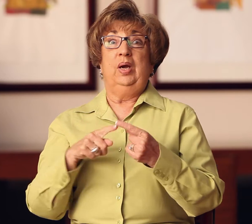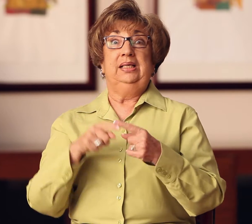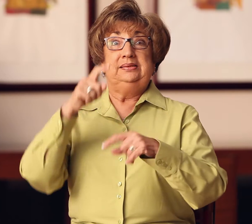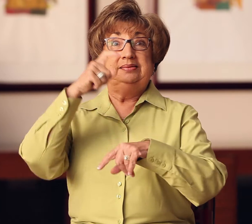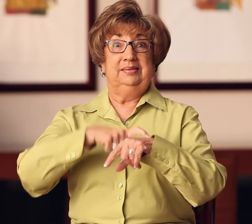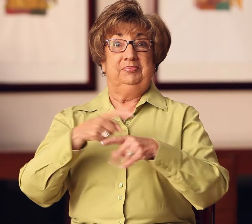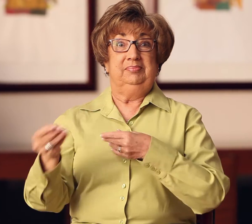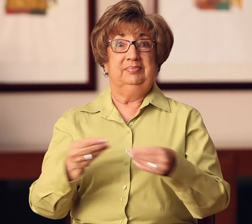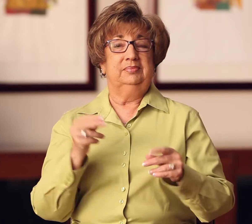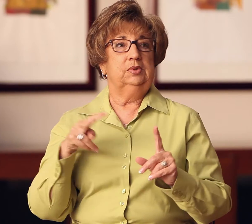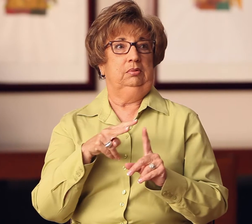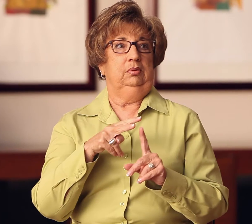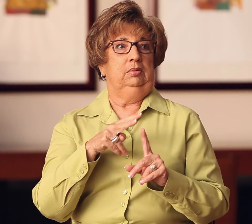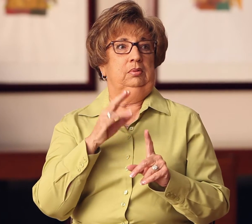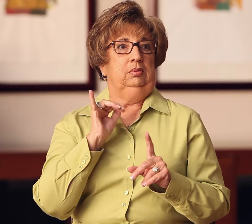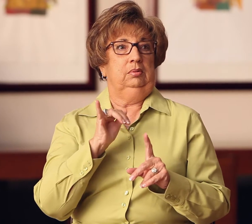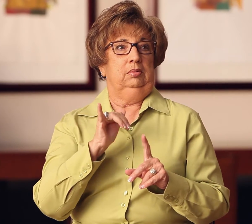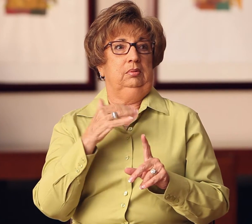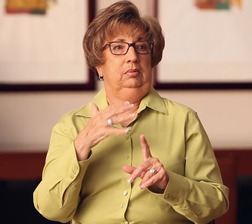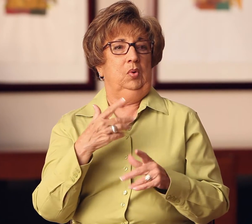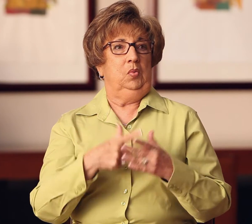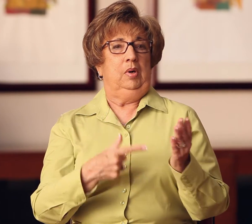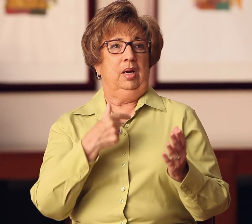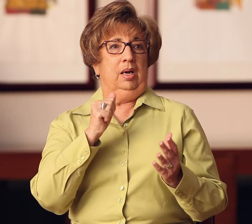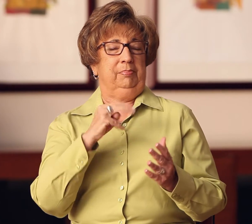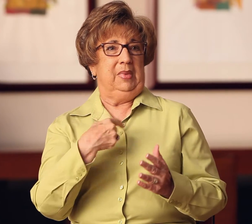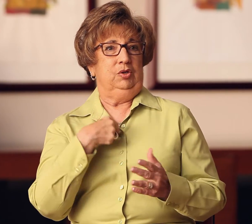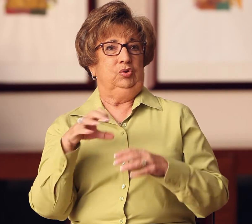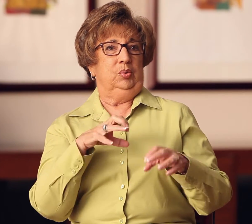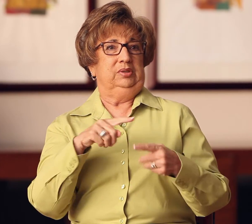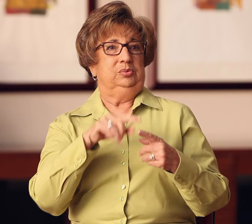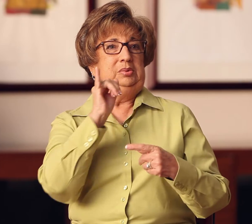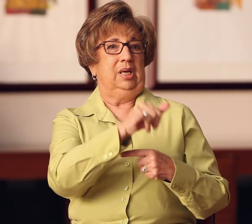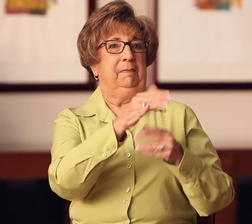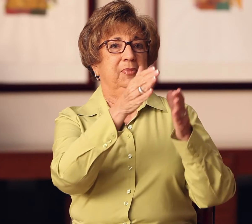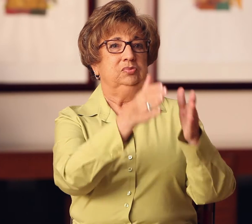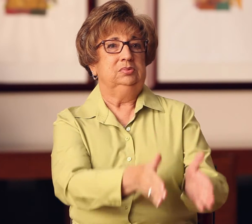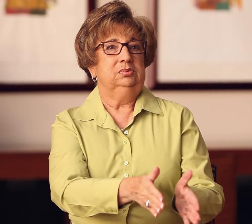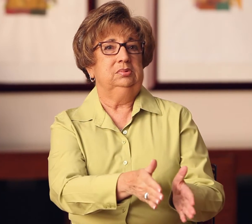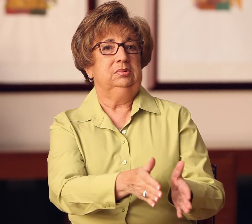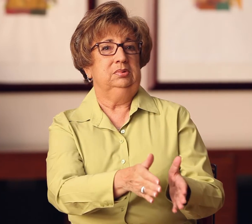Then during the mediation process, they ask themselves, "What am I doing to this person?"